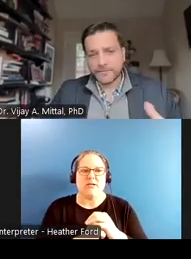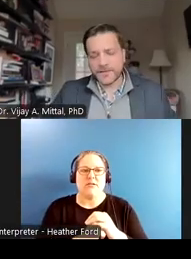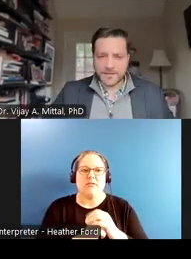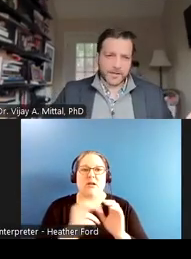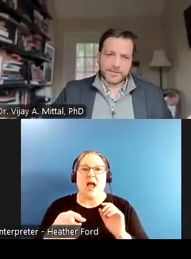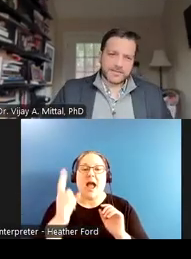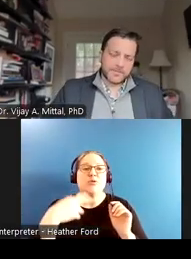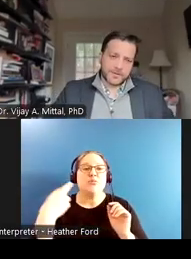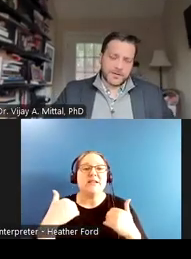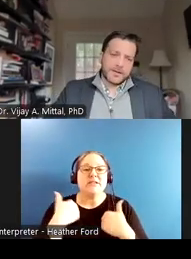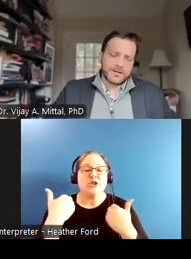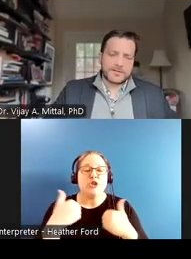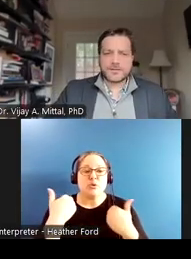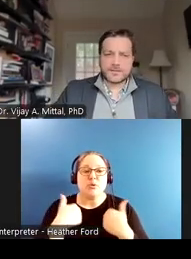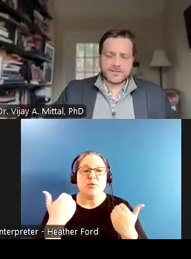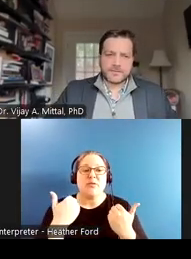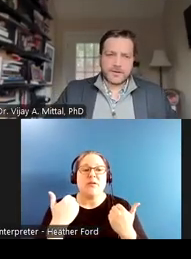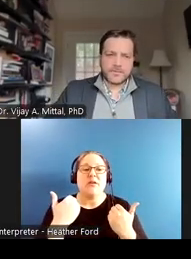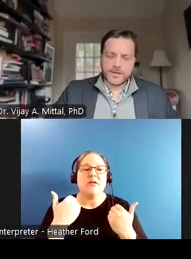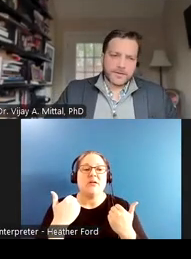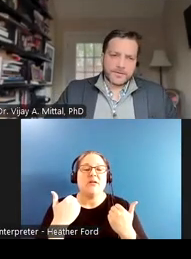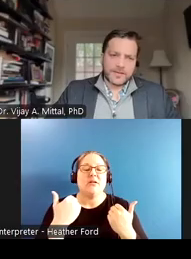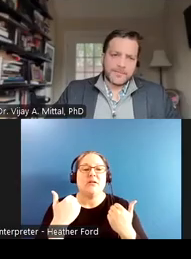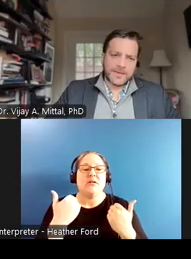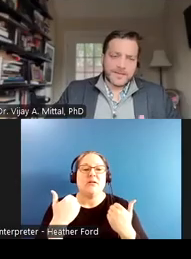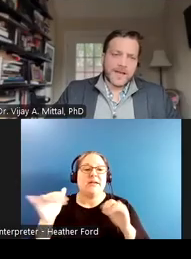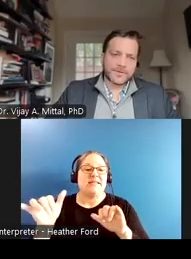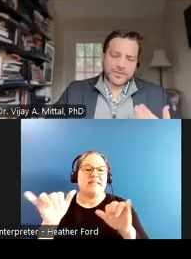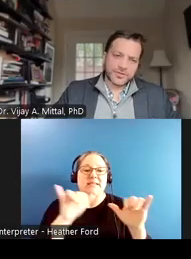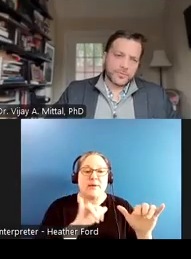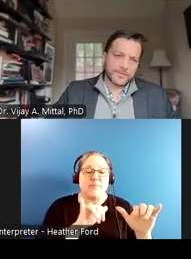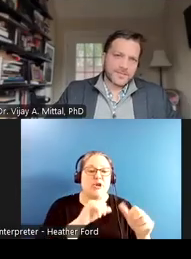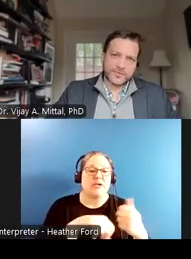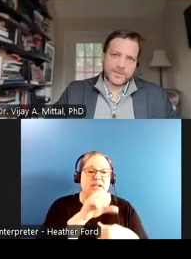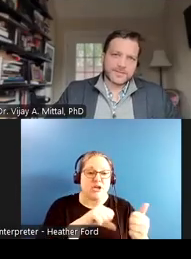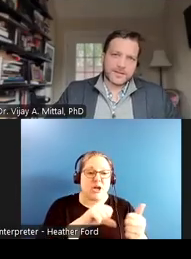phenotypically similar to to one another, came in and they happened to show one of these movements,